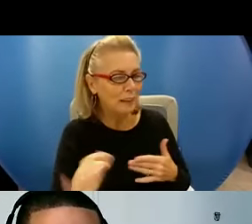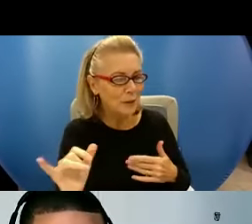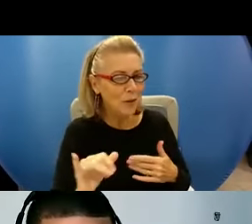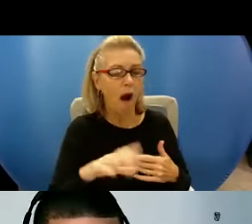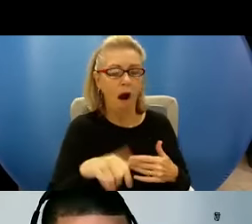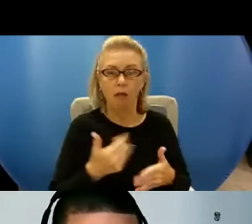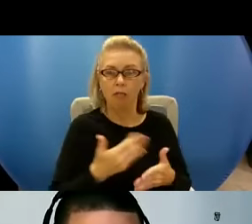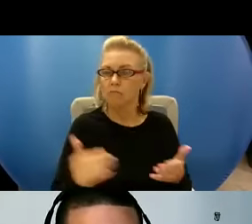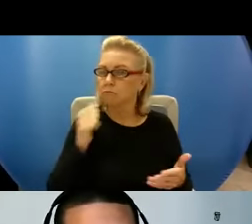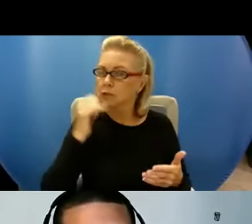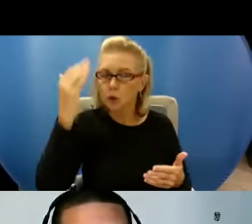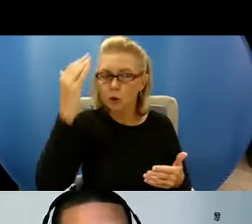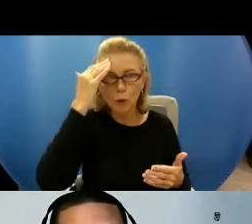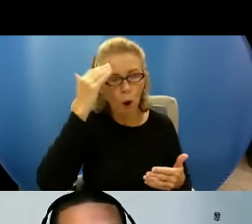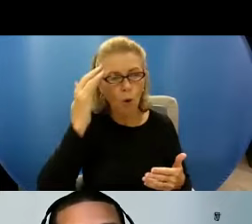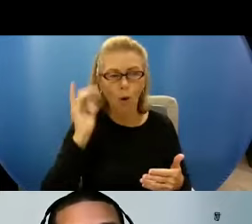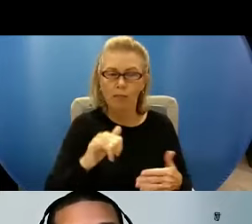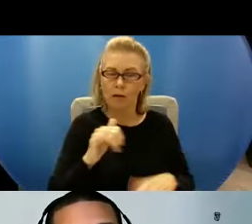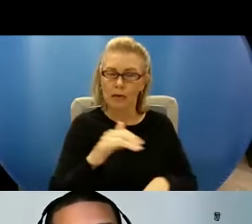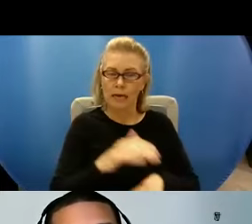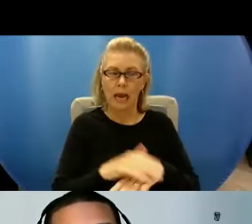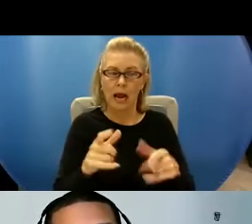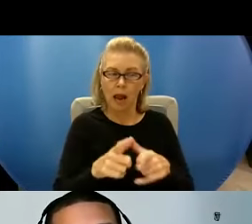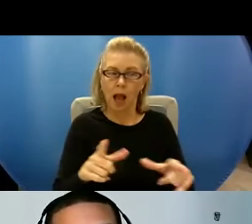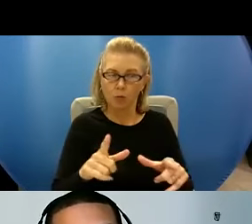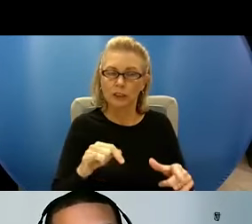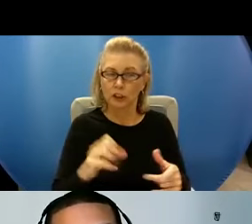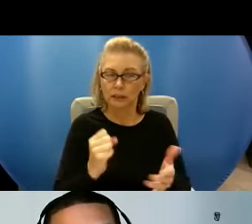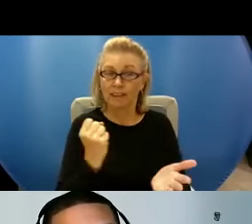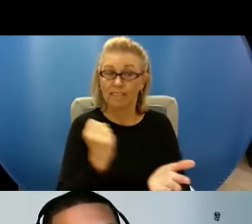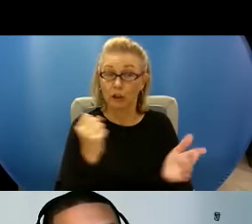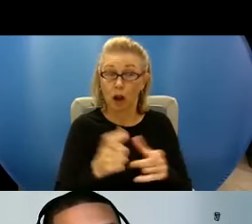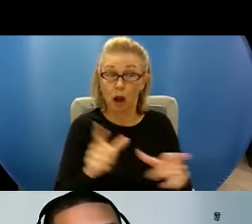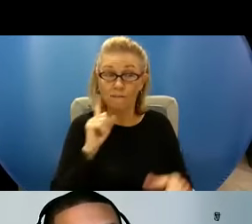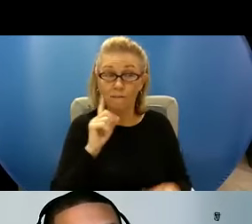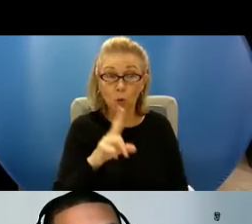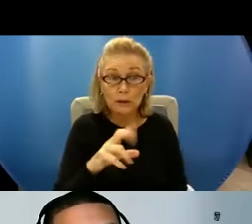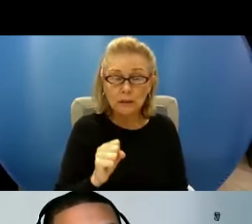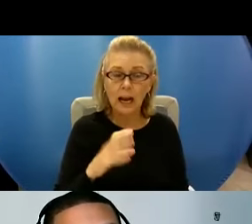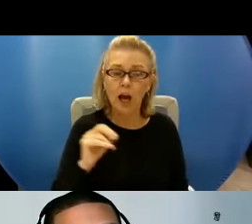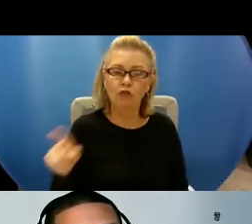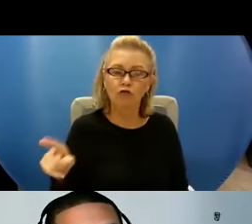English language isn't an official language for the United States and she definitely took that to her—